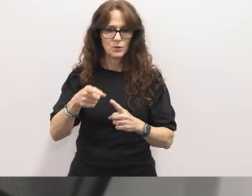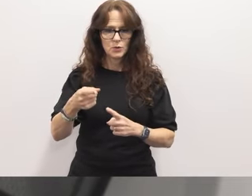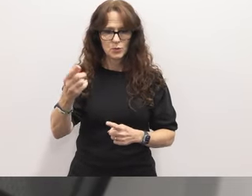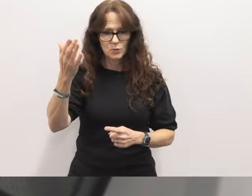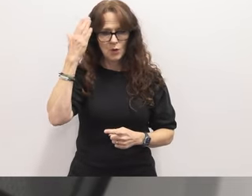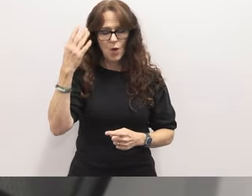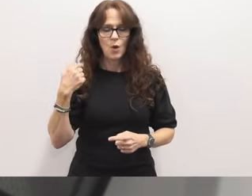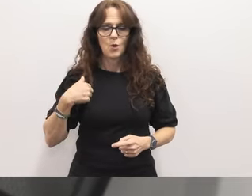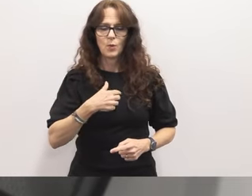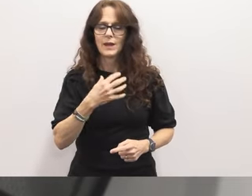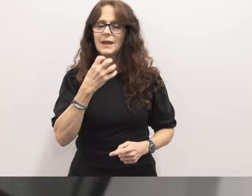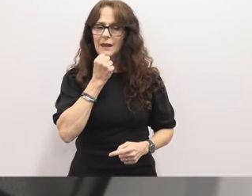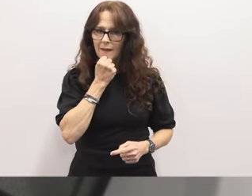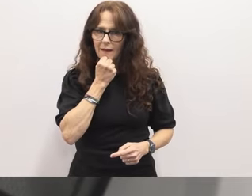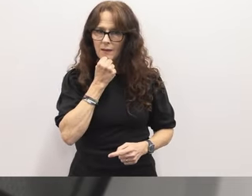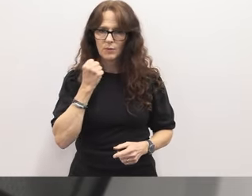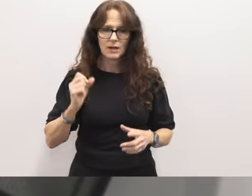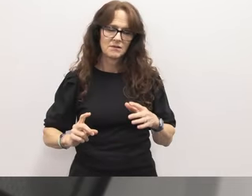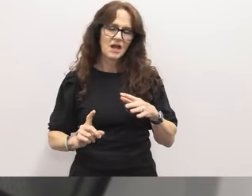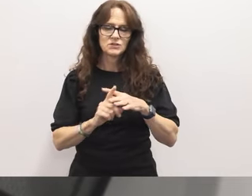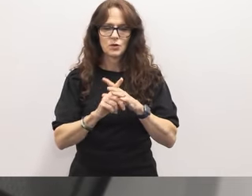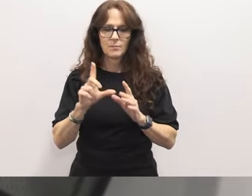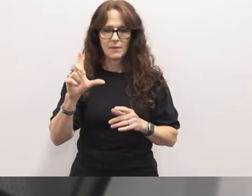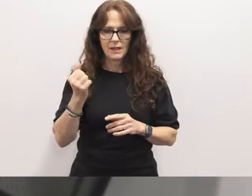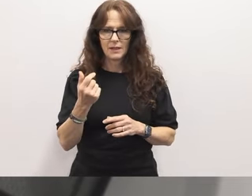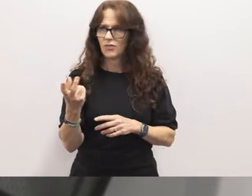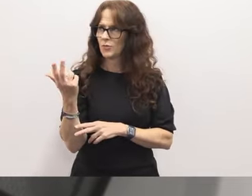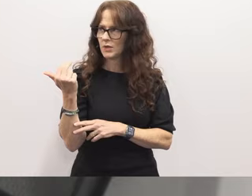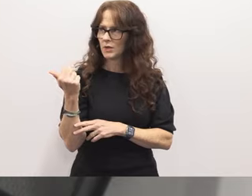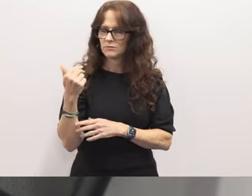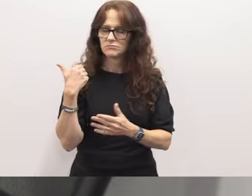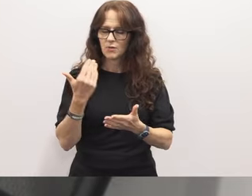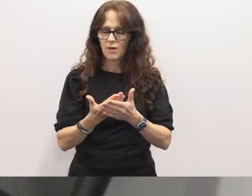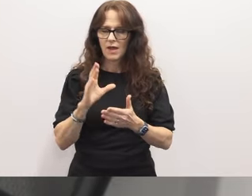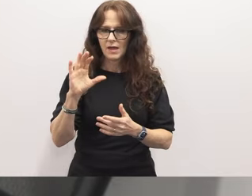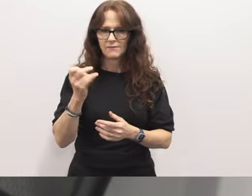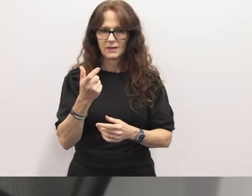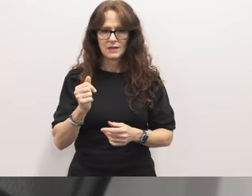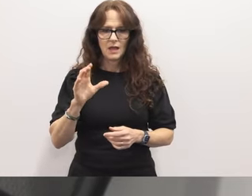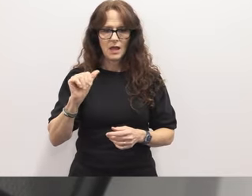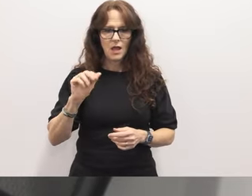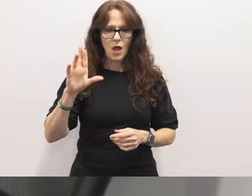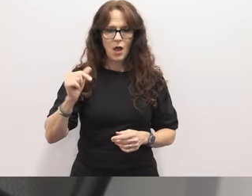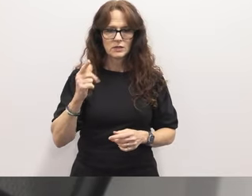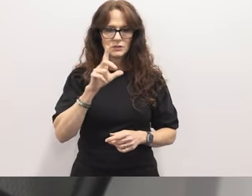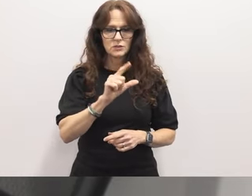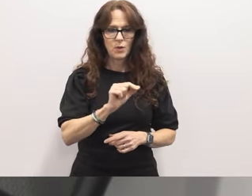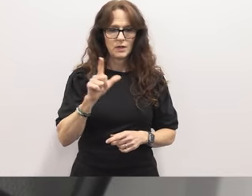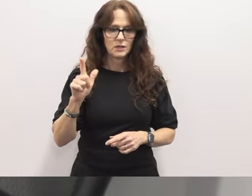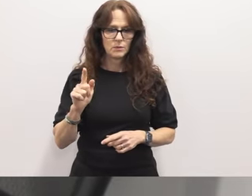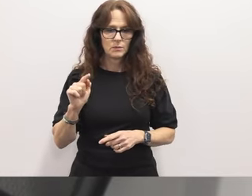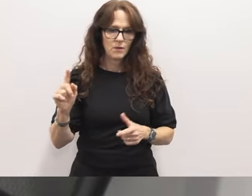So when I first came to Lincoln, and it was three years ago, August, 2021, our very first faculty meeting,